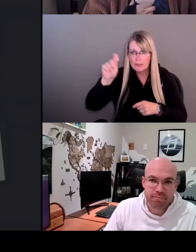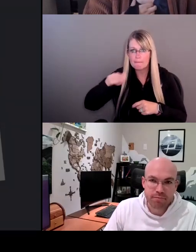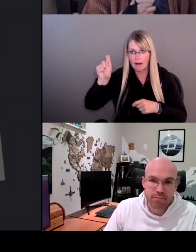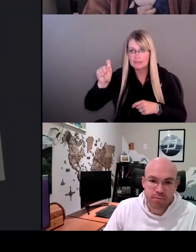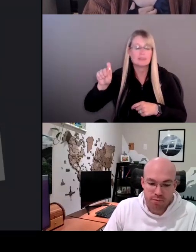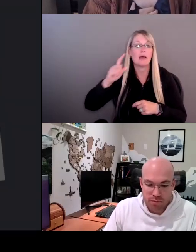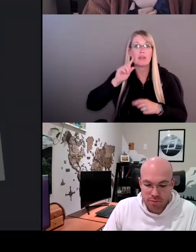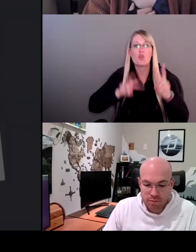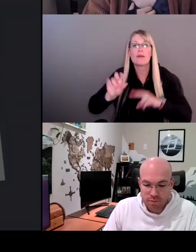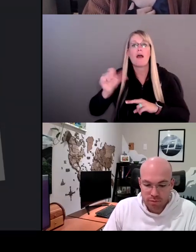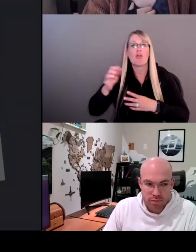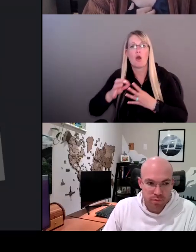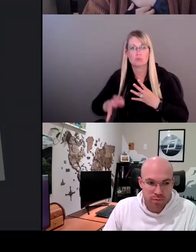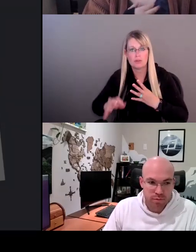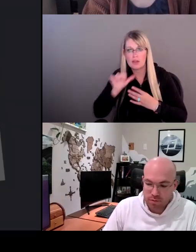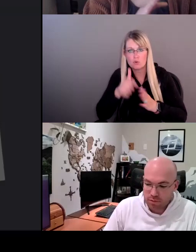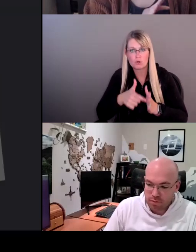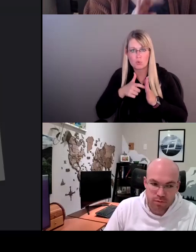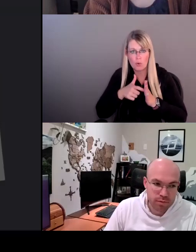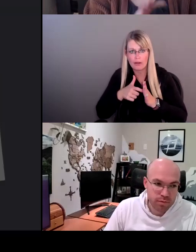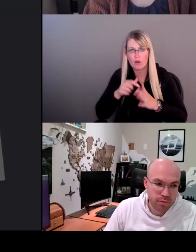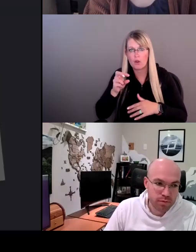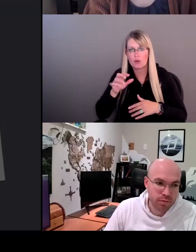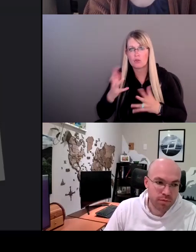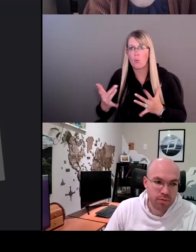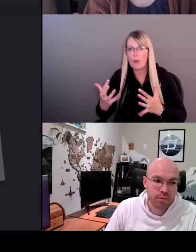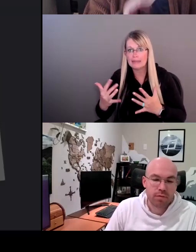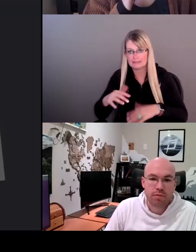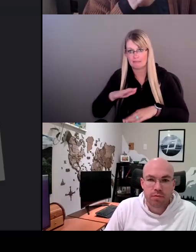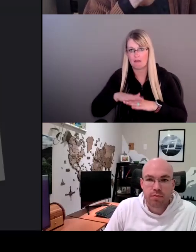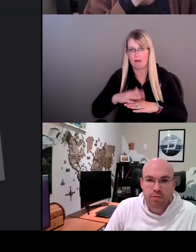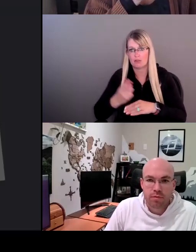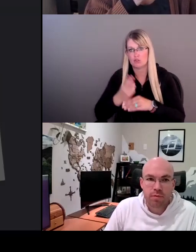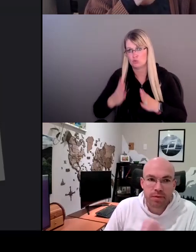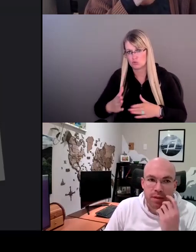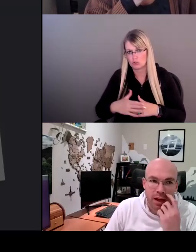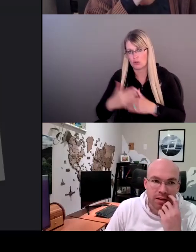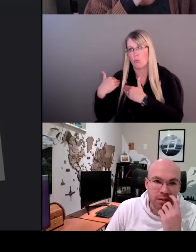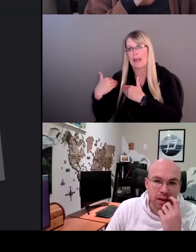looking at other options that don't require, don't put the weight on the user I think are important.